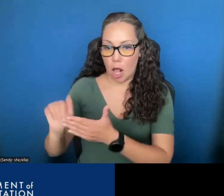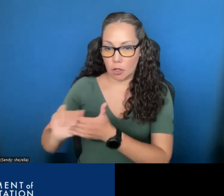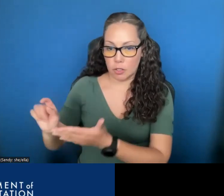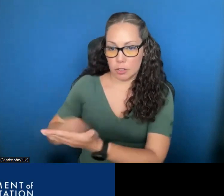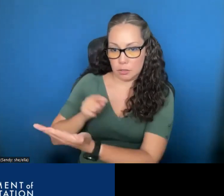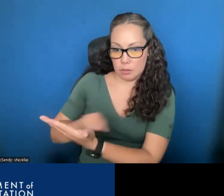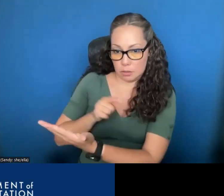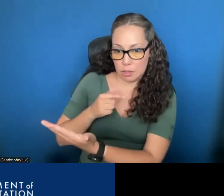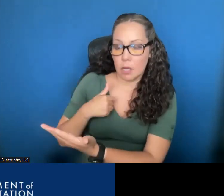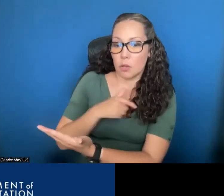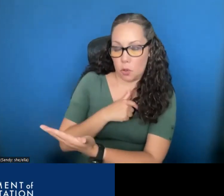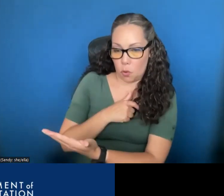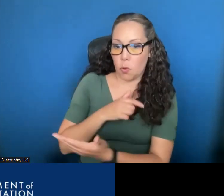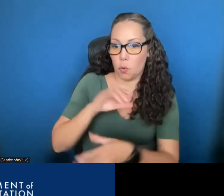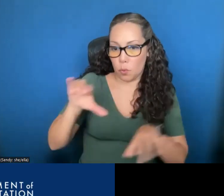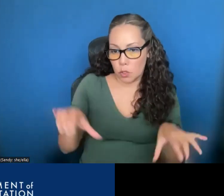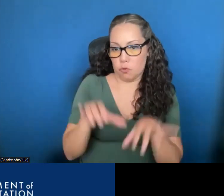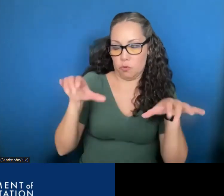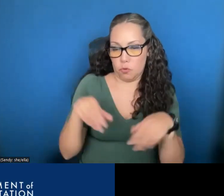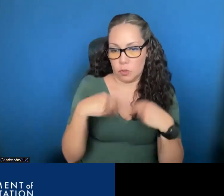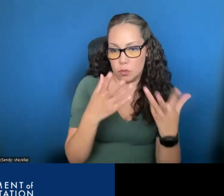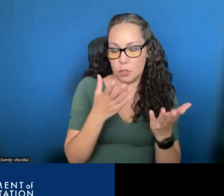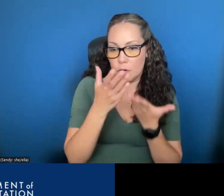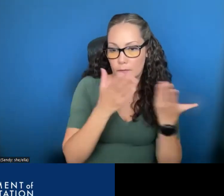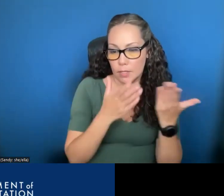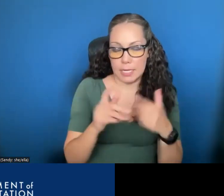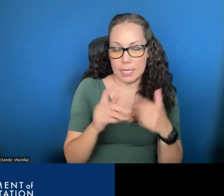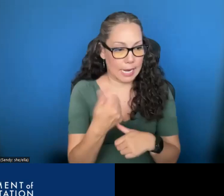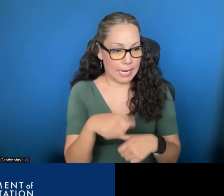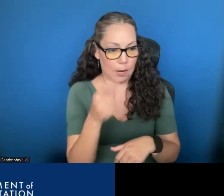the Department of Rehabilitation where every time we get some someone with a significant